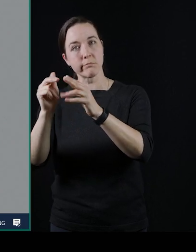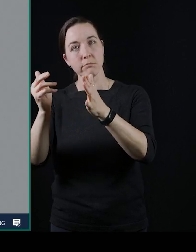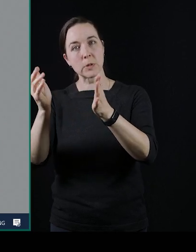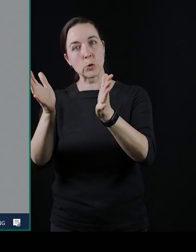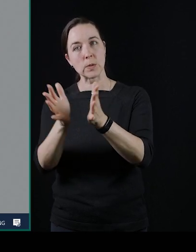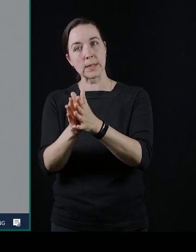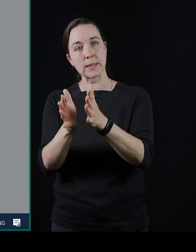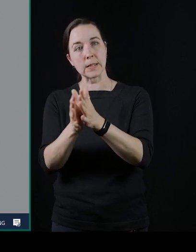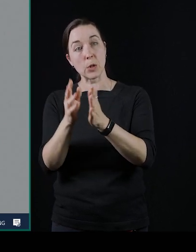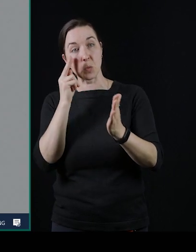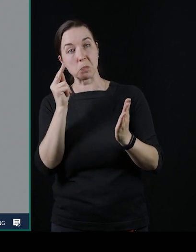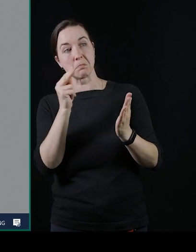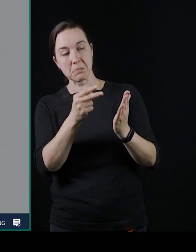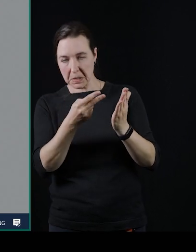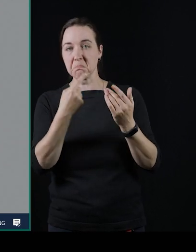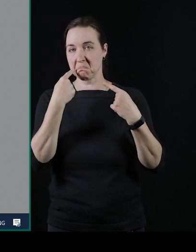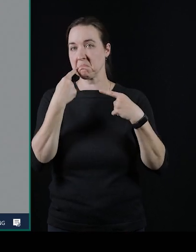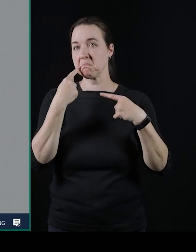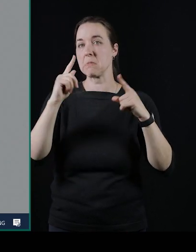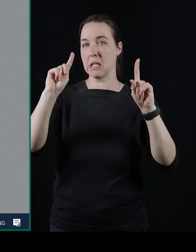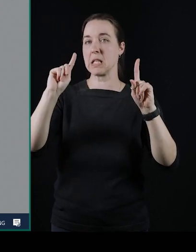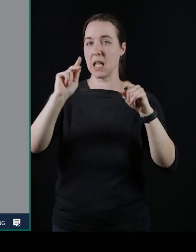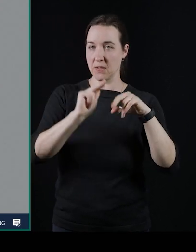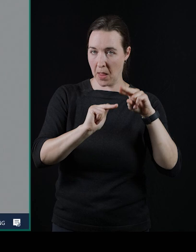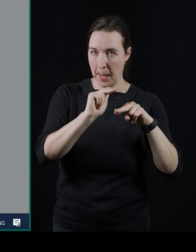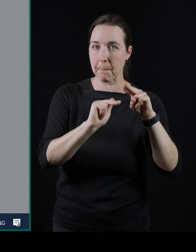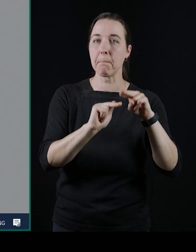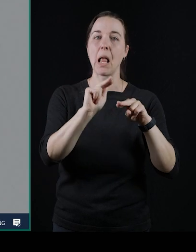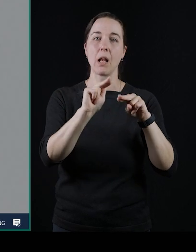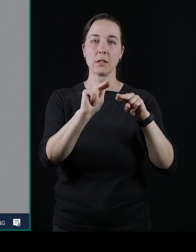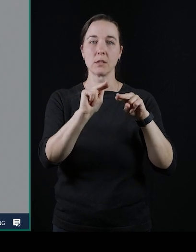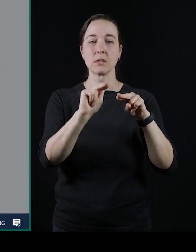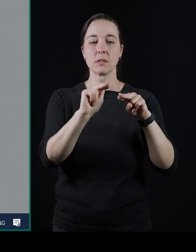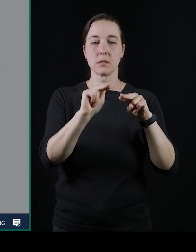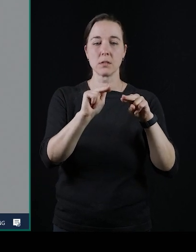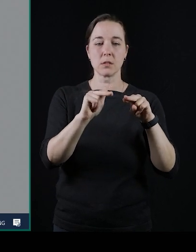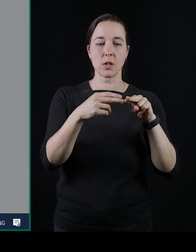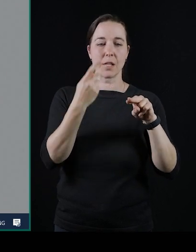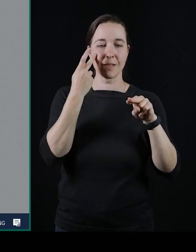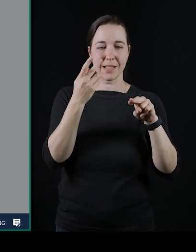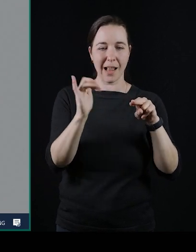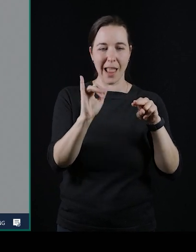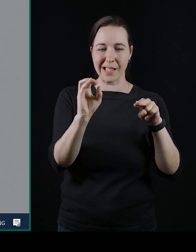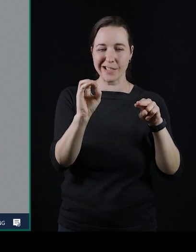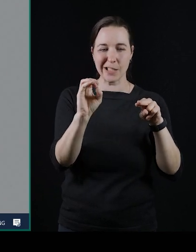can see here that the multiple will successfully built. OpenArena GVC live 0.2,